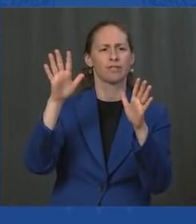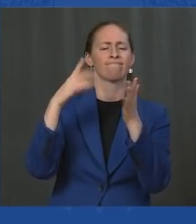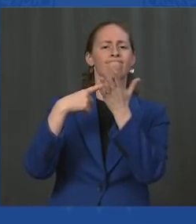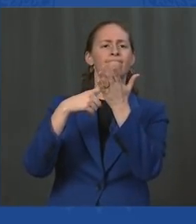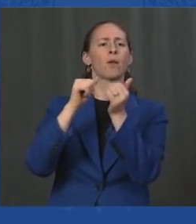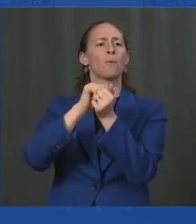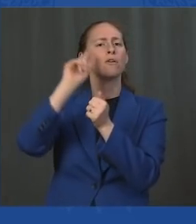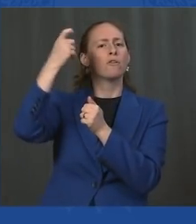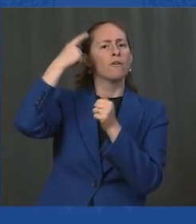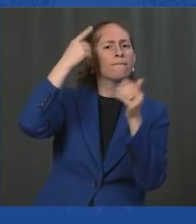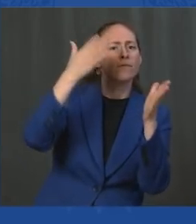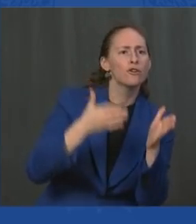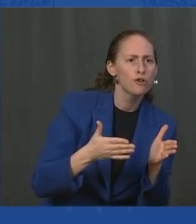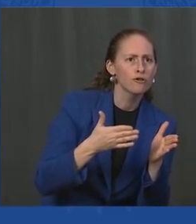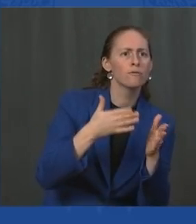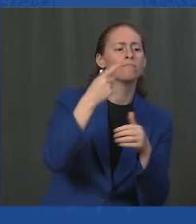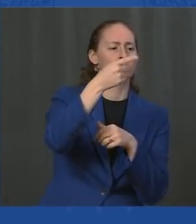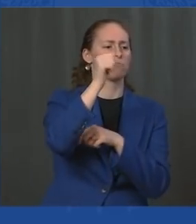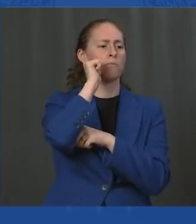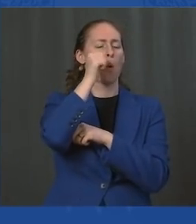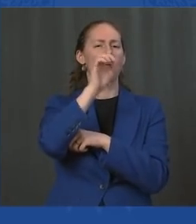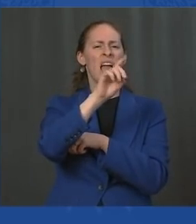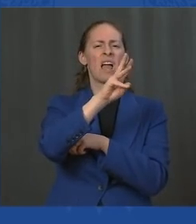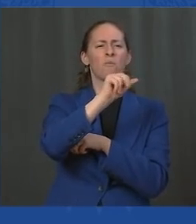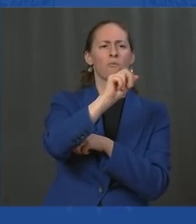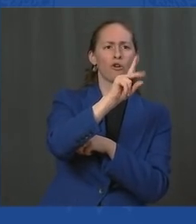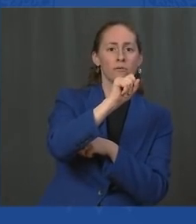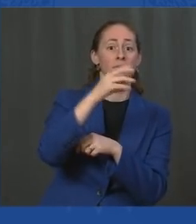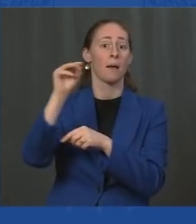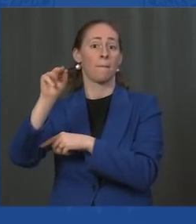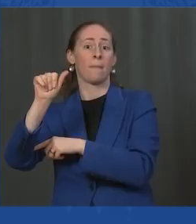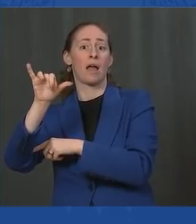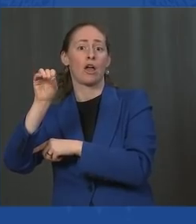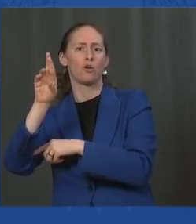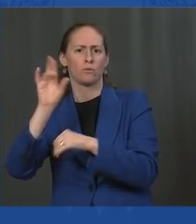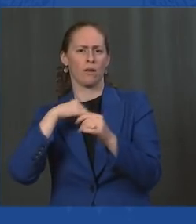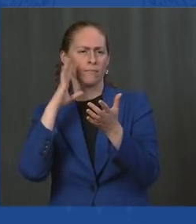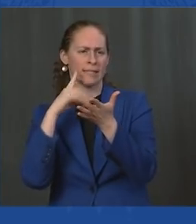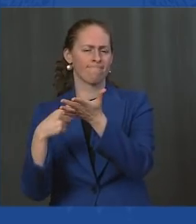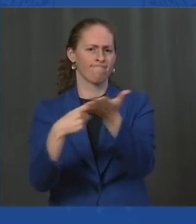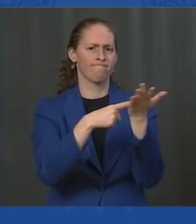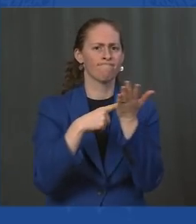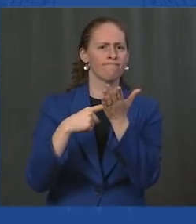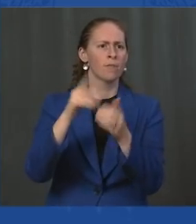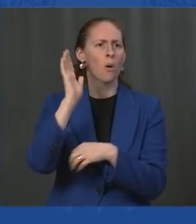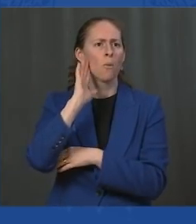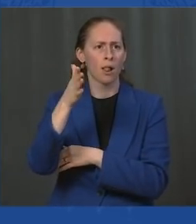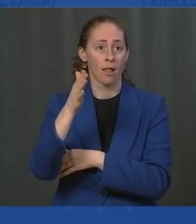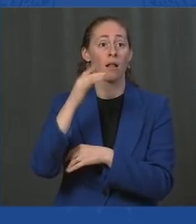and the local officials representing the affected areas. Governor Edwards encouraged me to come and assured me